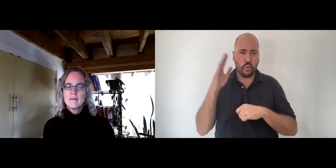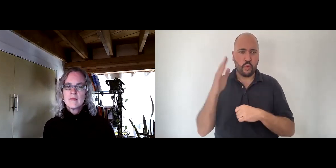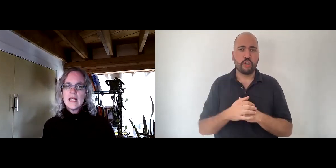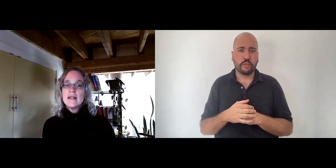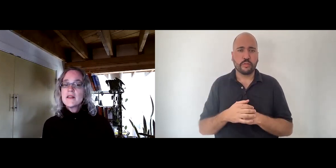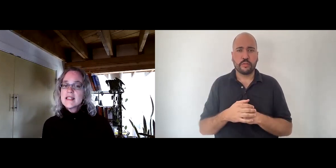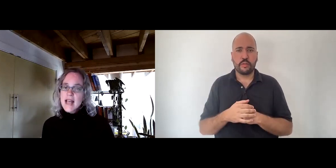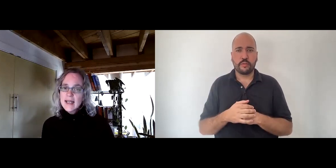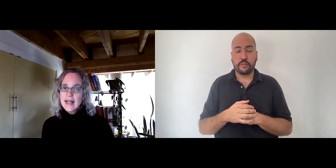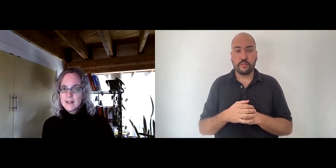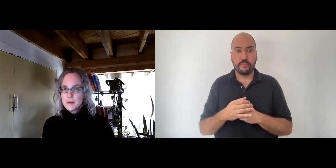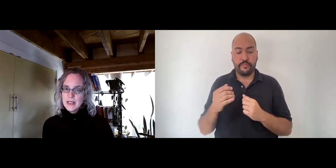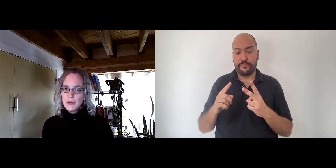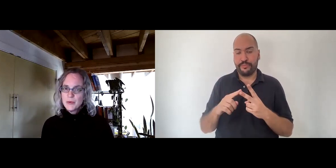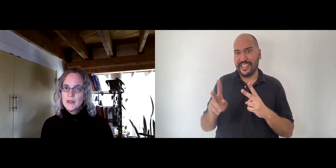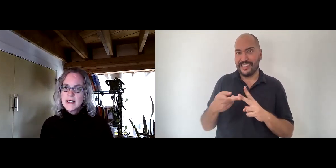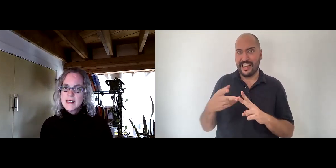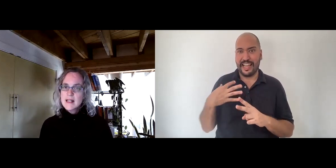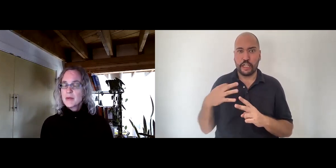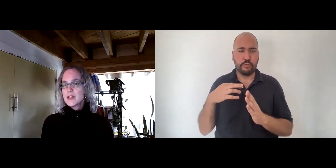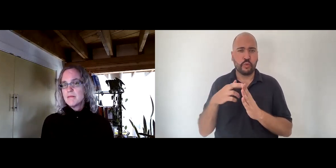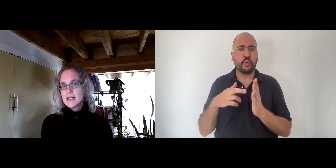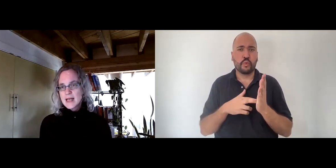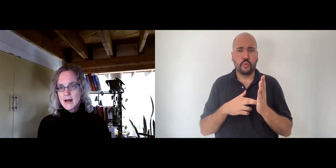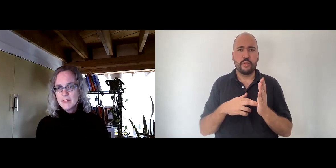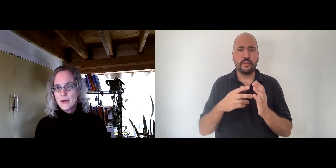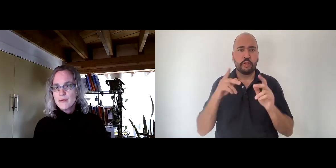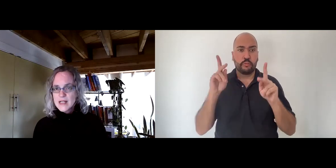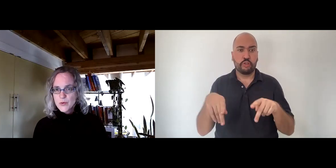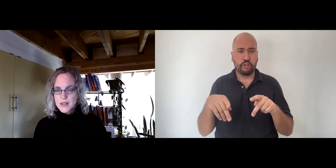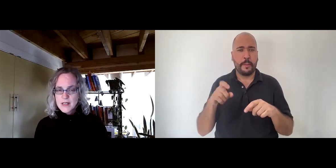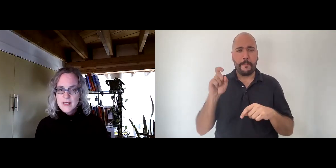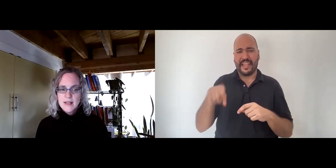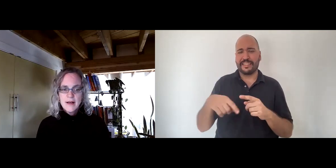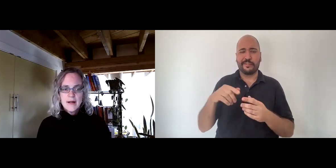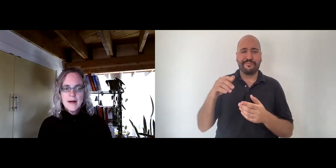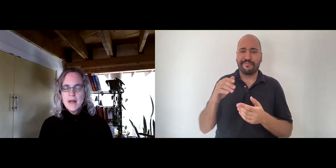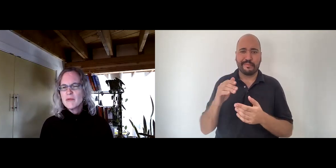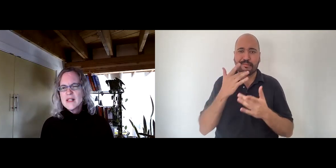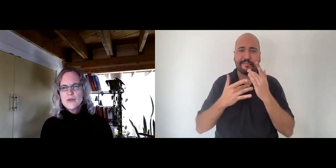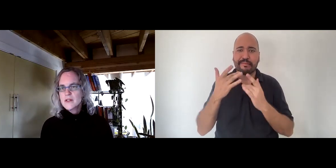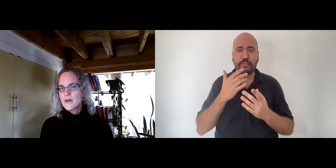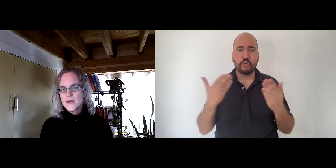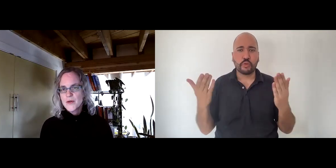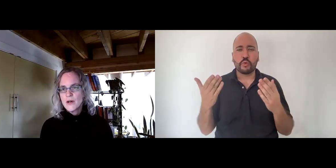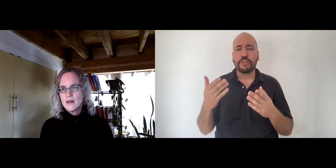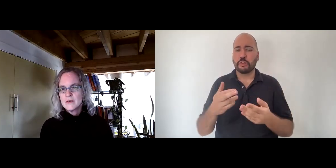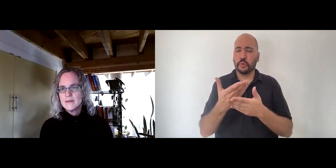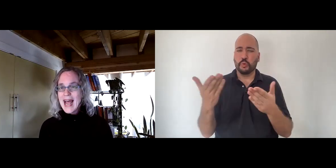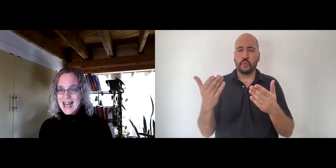Now the second eligibility rule is that the person must have low resources and resources are also called assets.